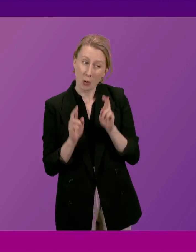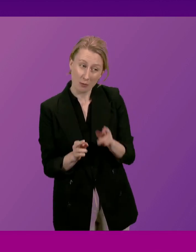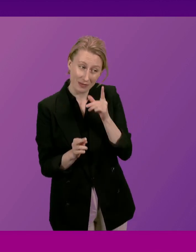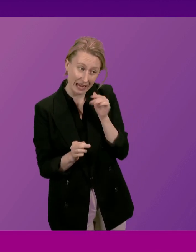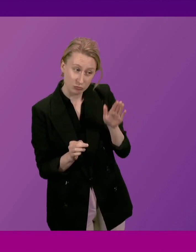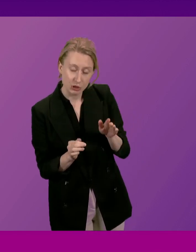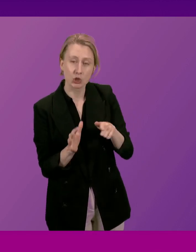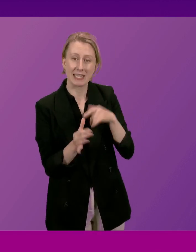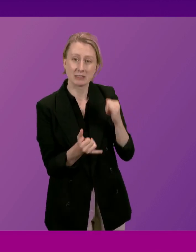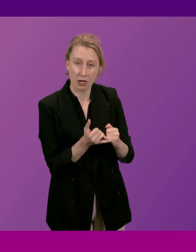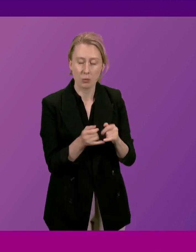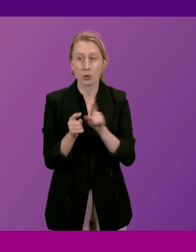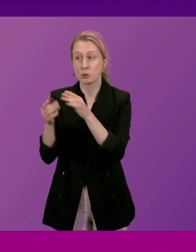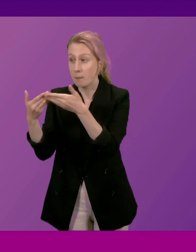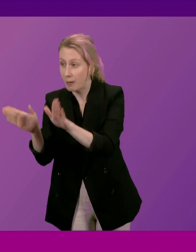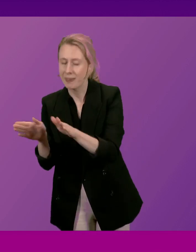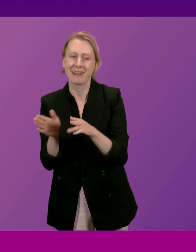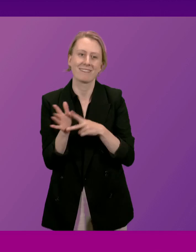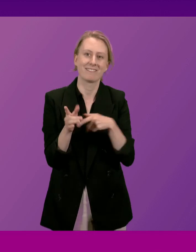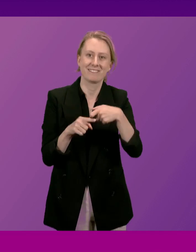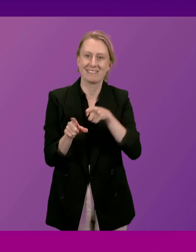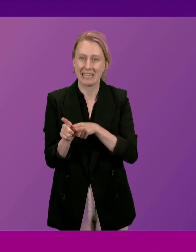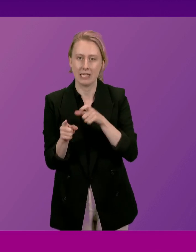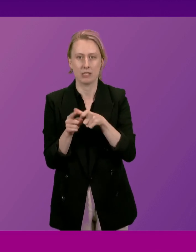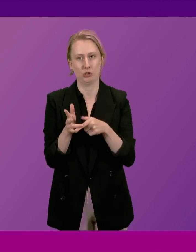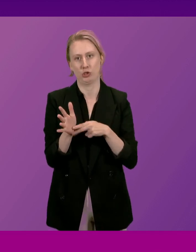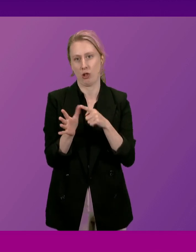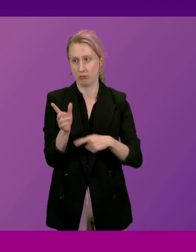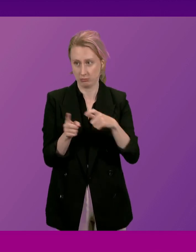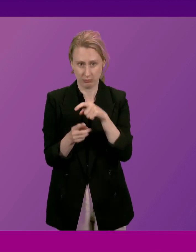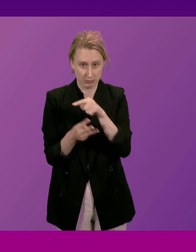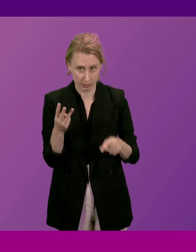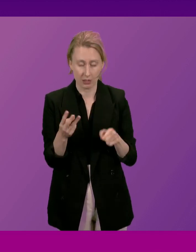members of the public and Vicky Donald that the Government is very focused on the issue.